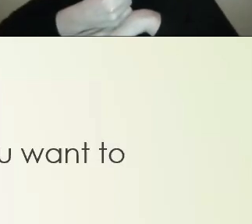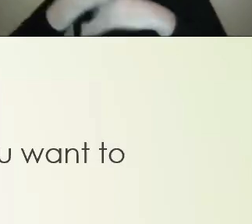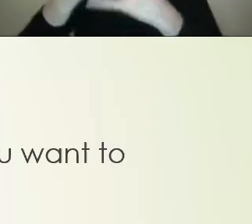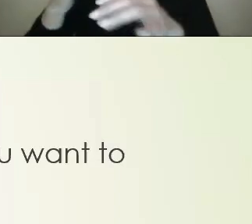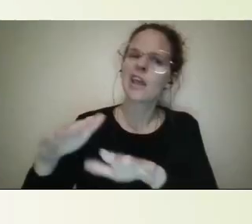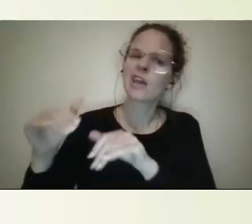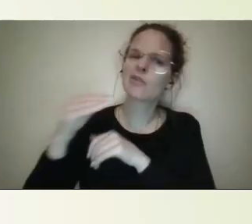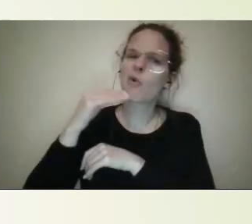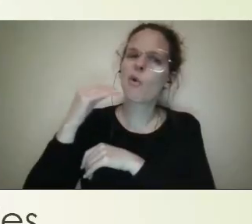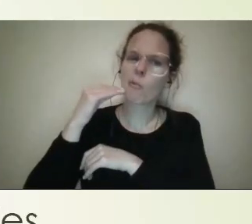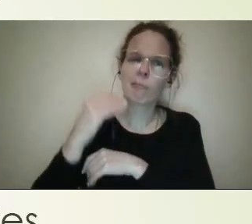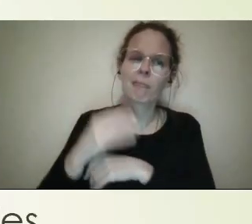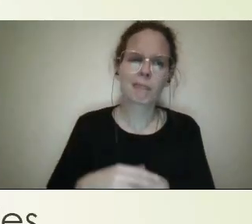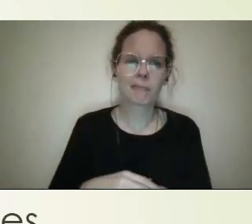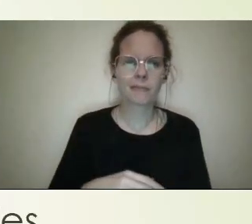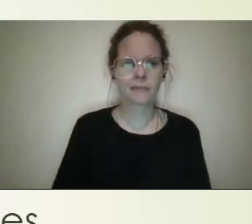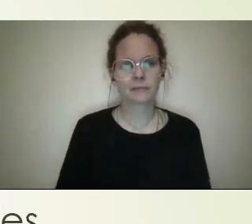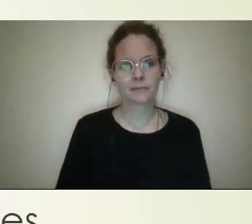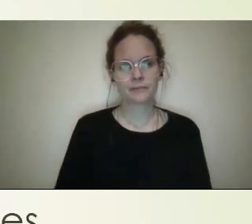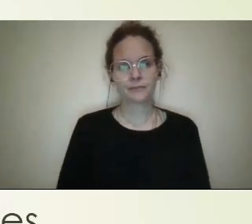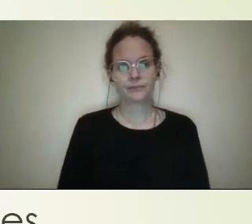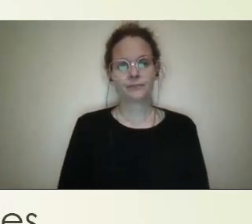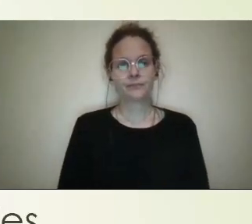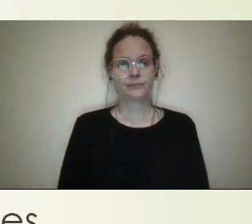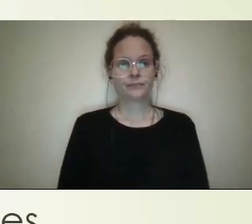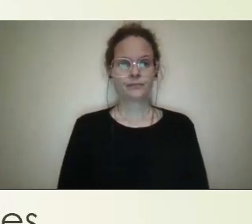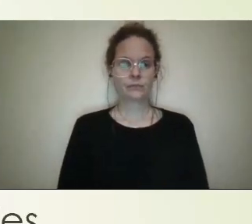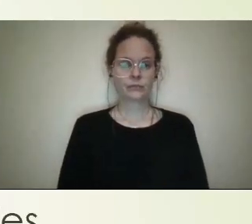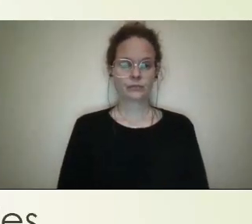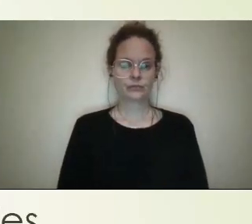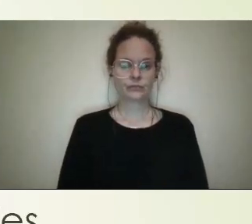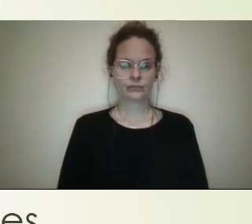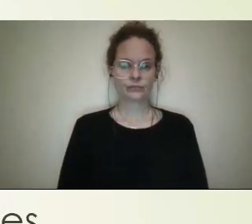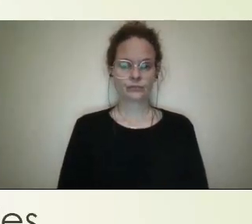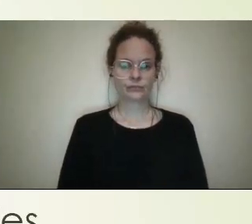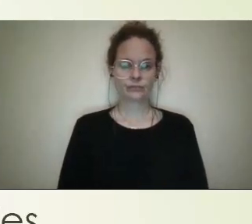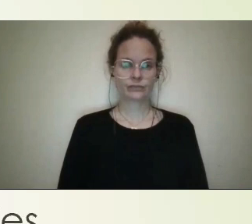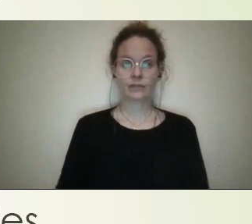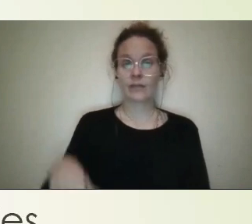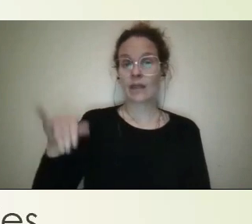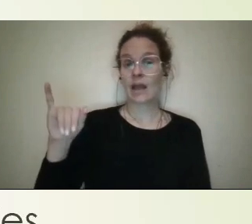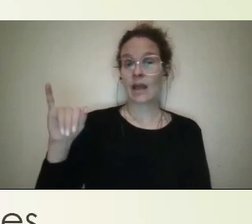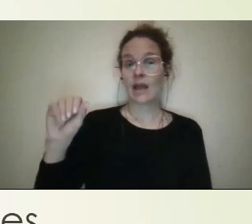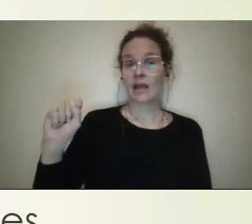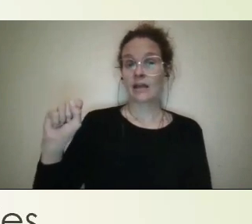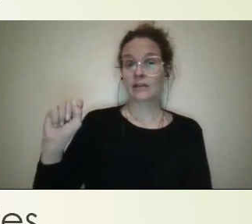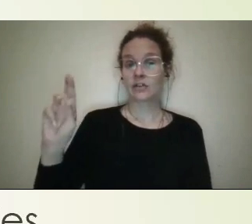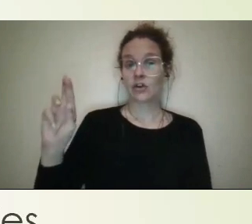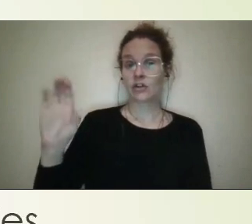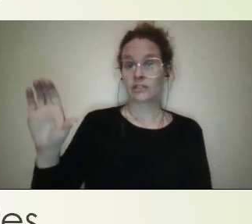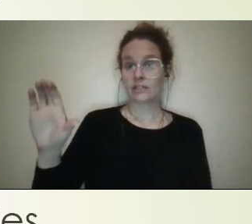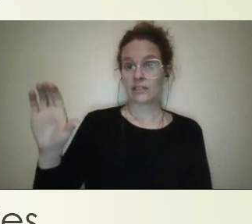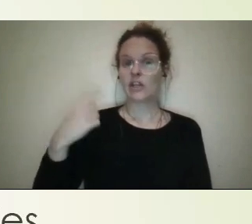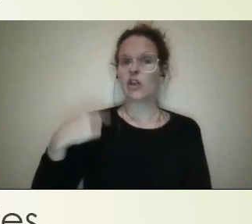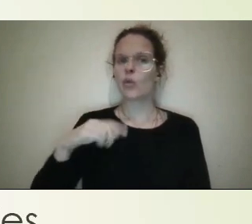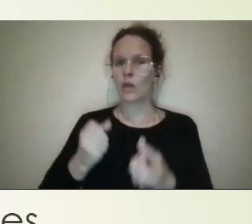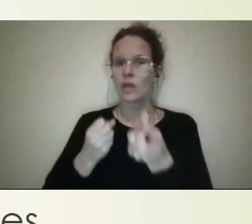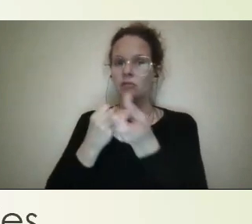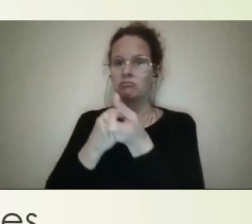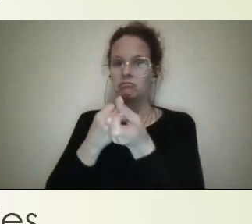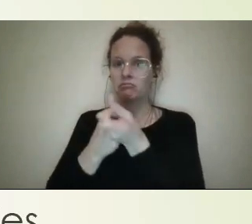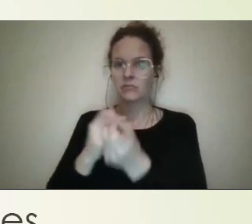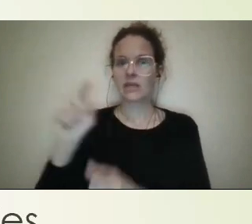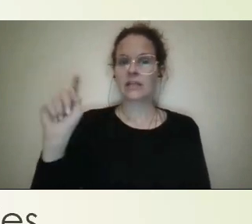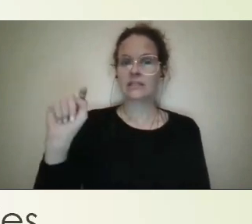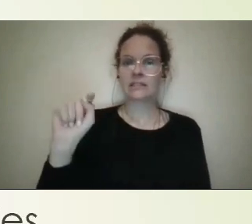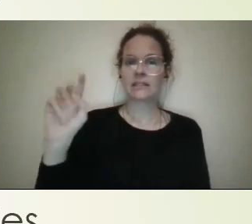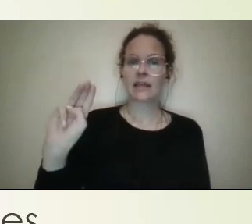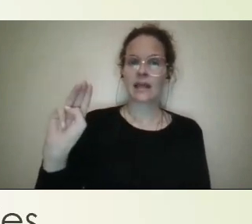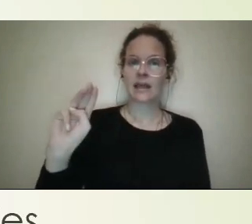Next. One of the things at ISRC that we really promote is the TMPR, which is Teach, Model,